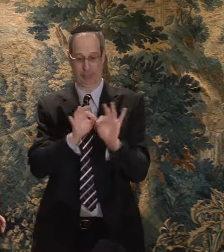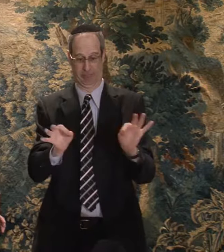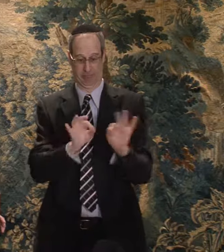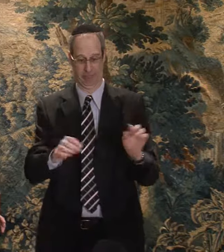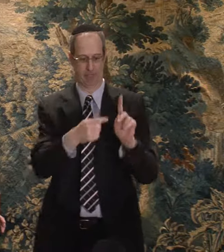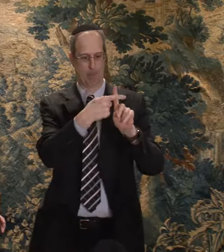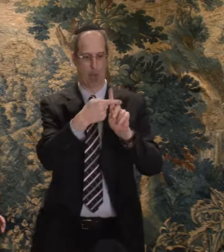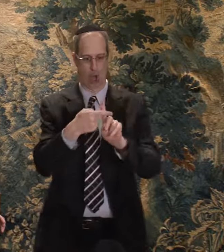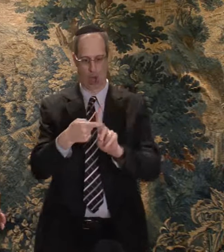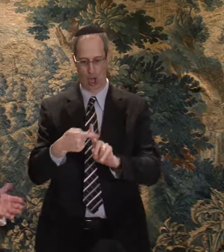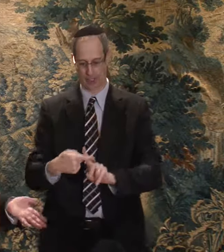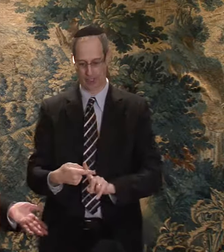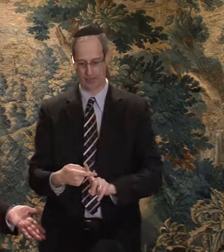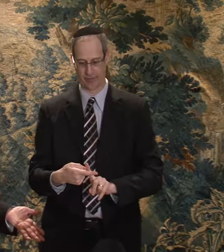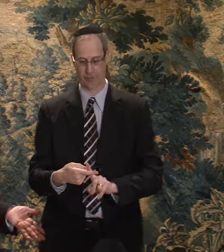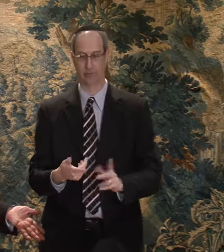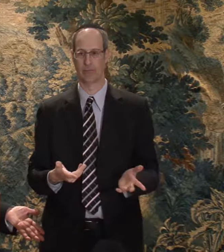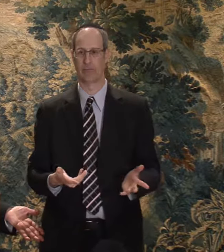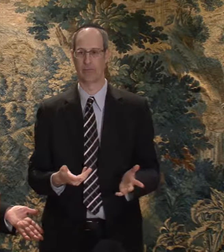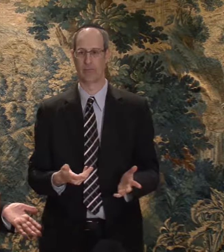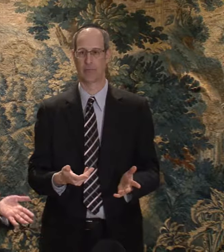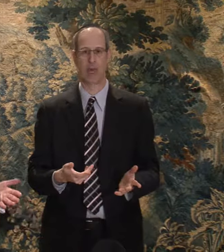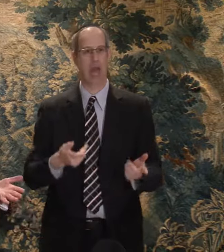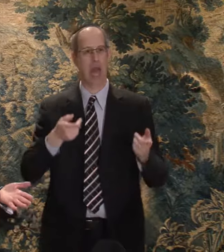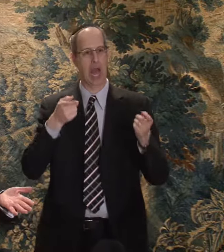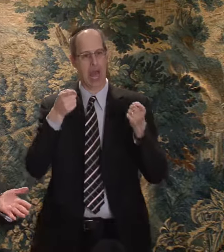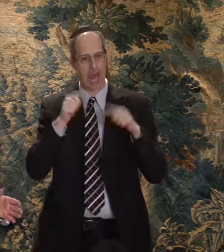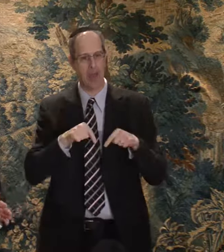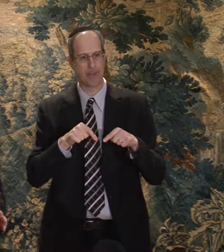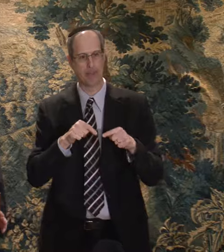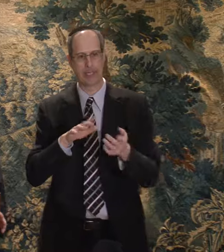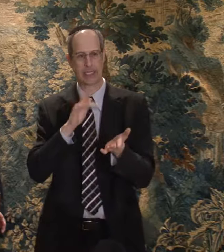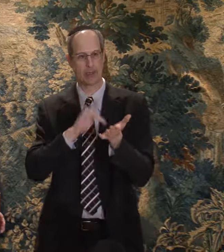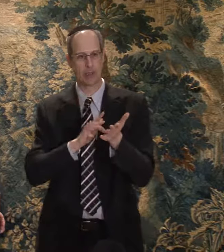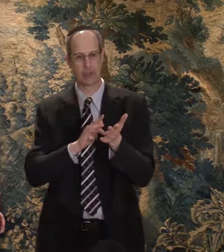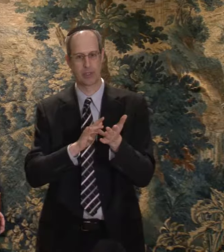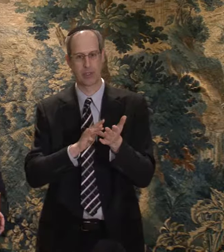and all of a sudden in the middle of everything we say borrow they burst his